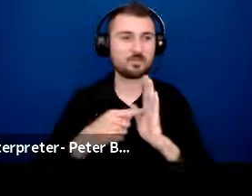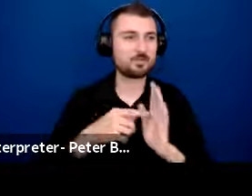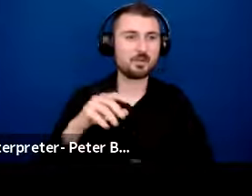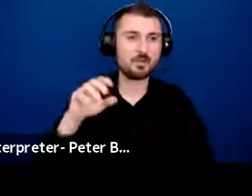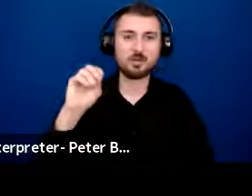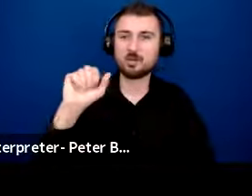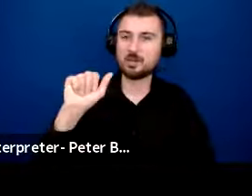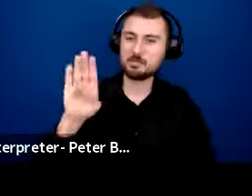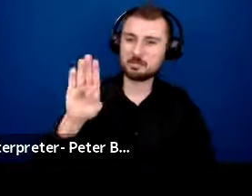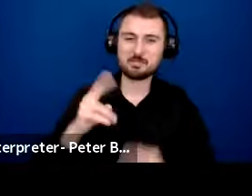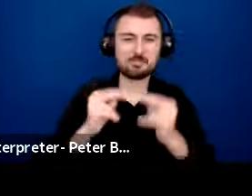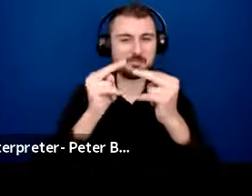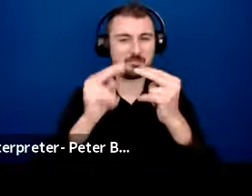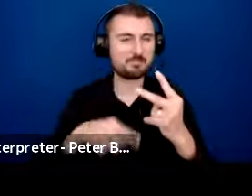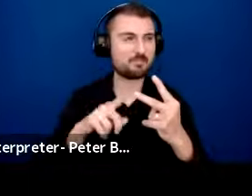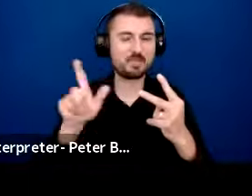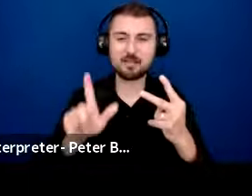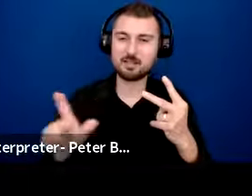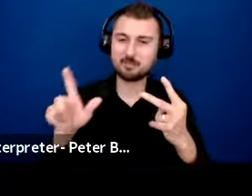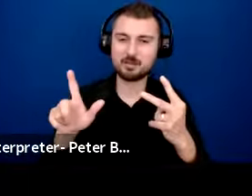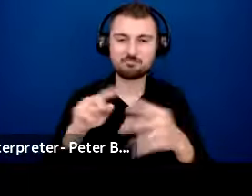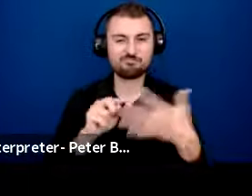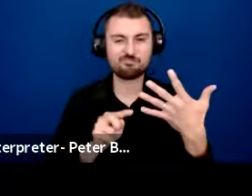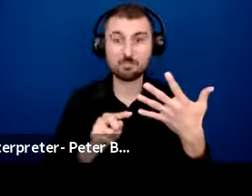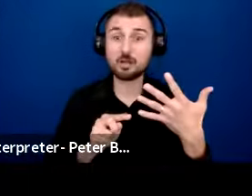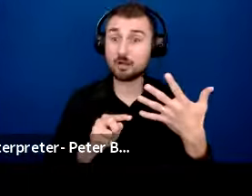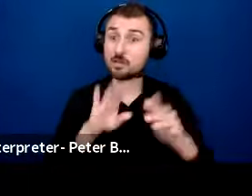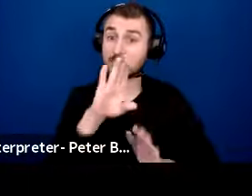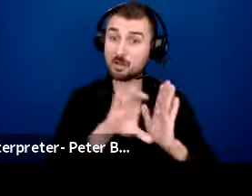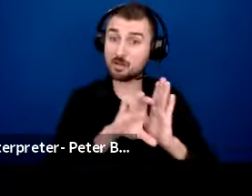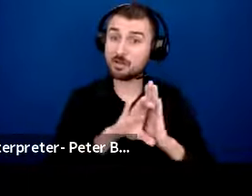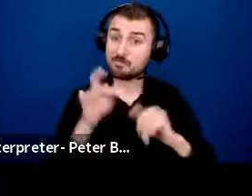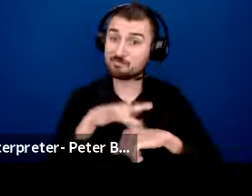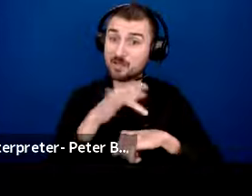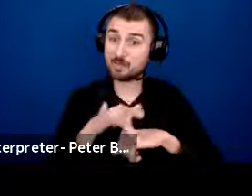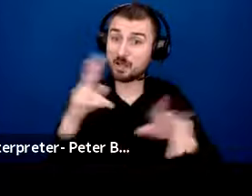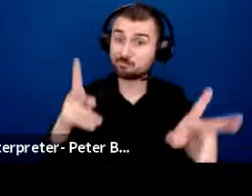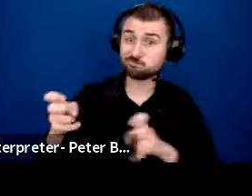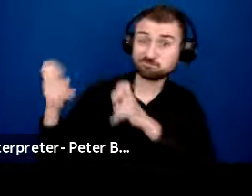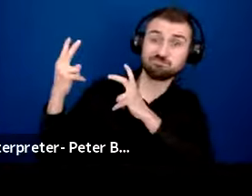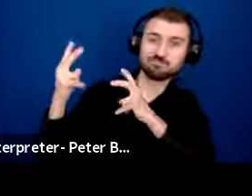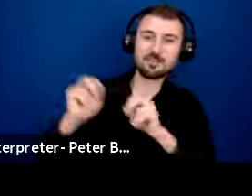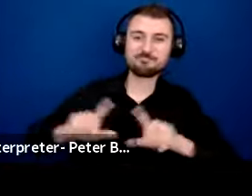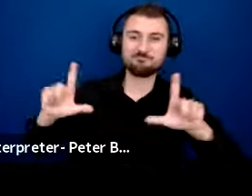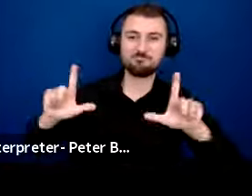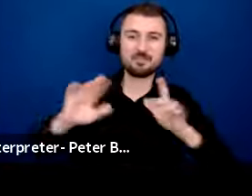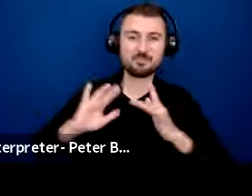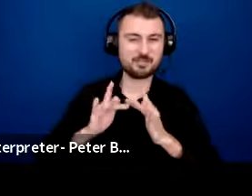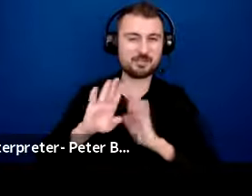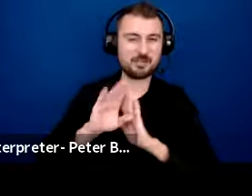In the college website they have images from campus.